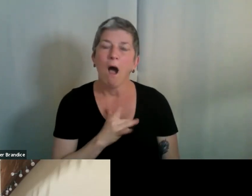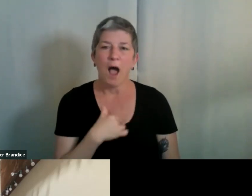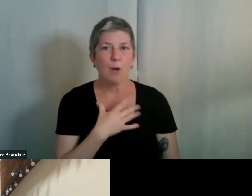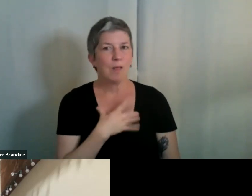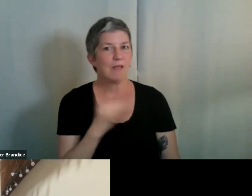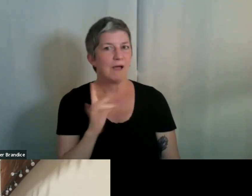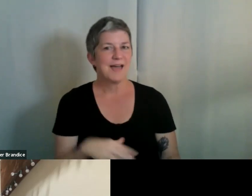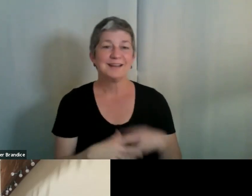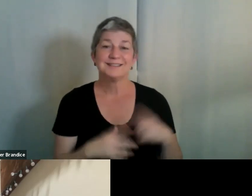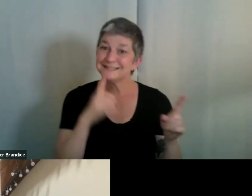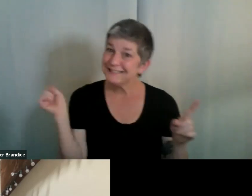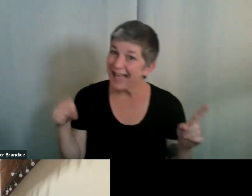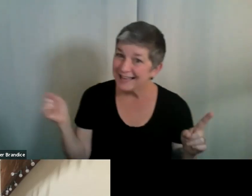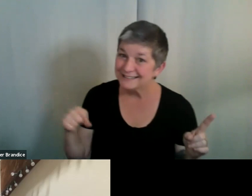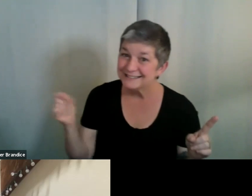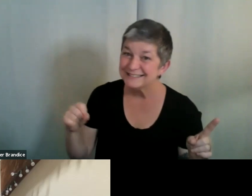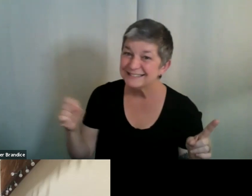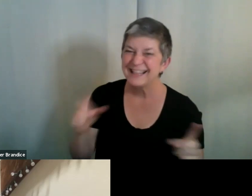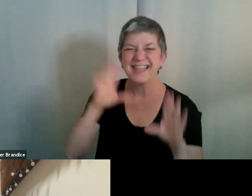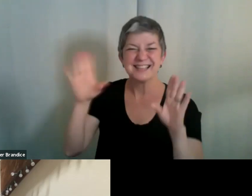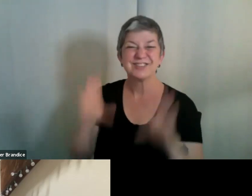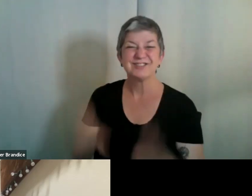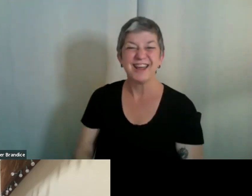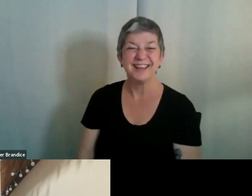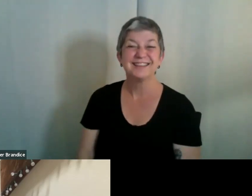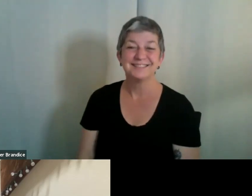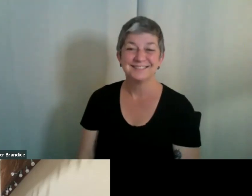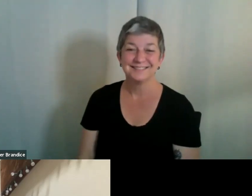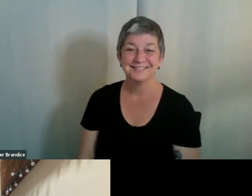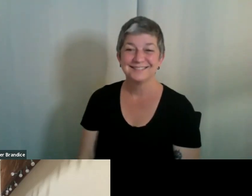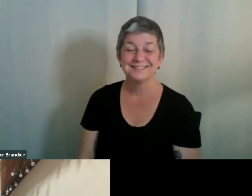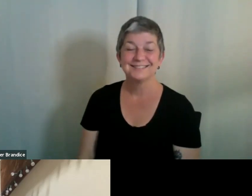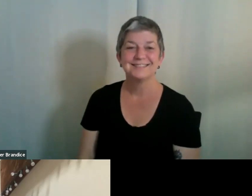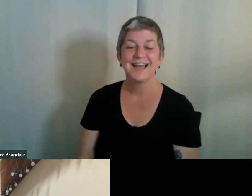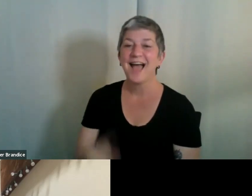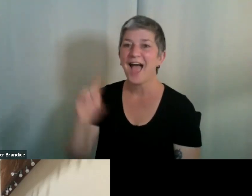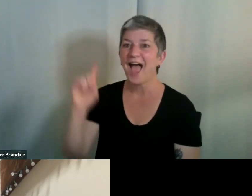Yes. Oh, that's great. Yeah, dollar store has the really,